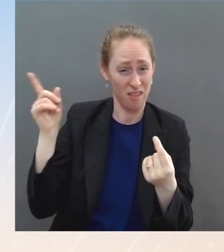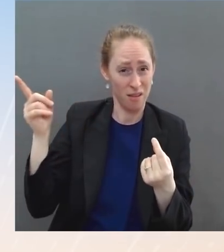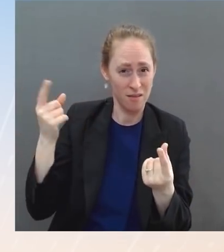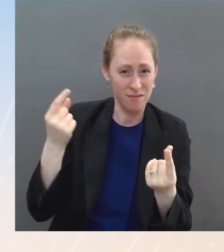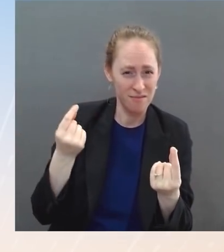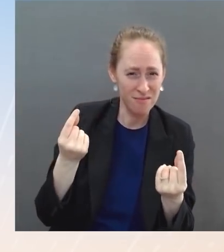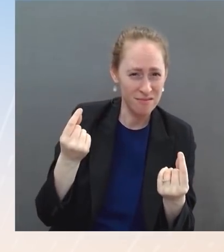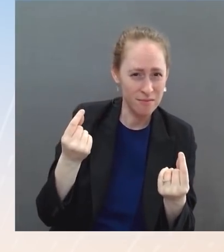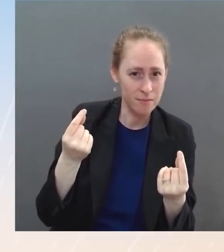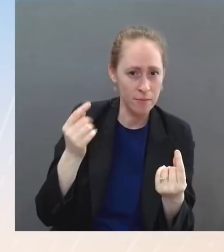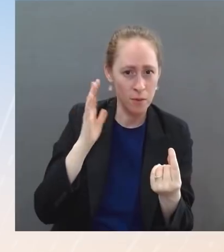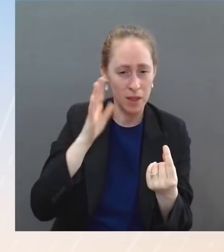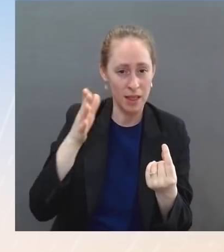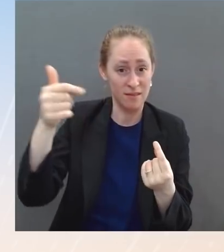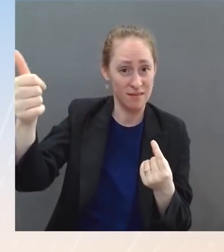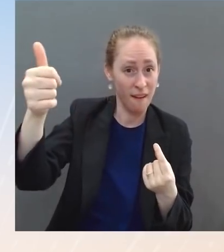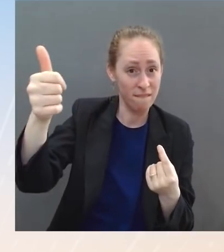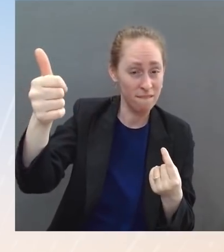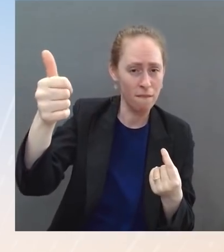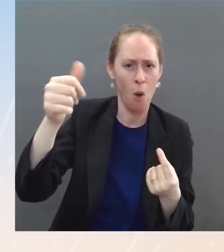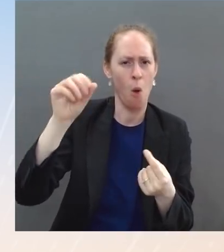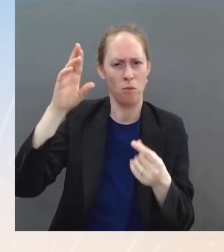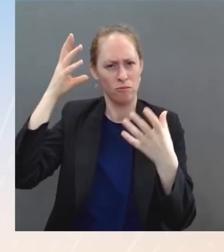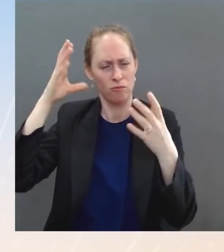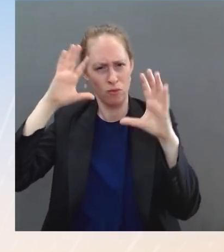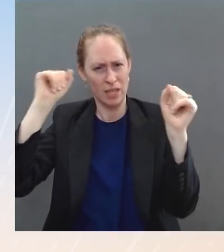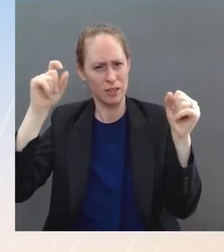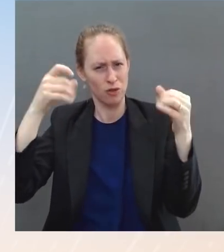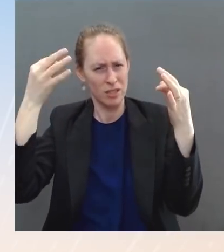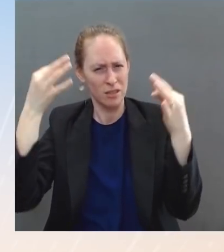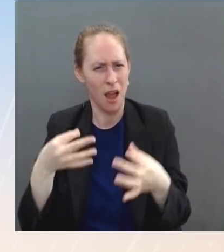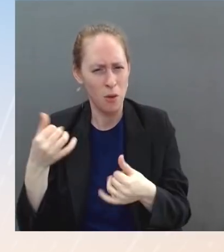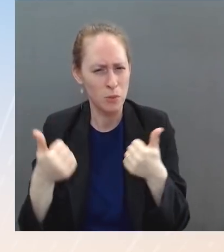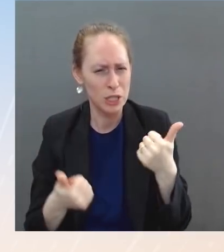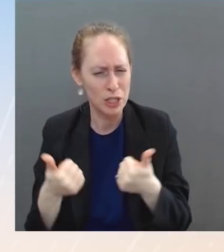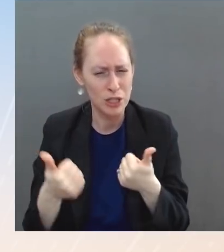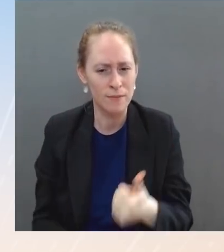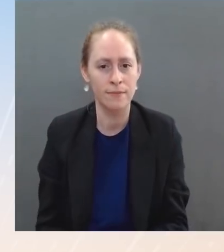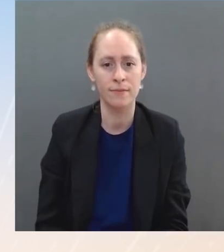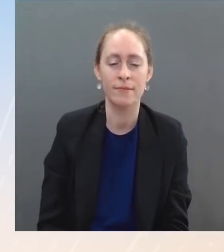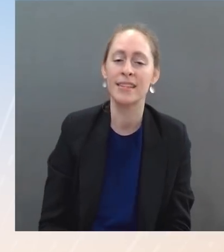The Press: They were friends from the time they were on Foreign Relations Committee together. So in terms of --